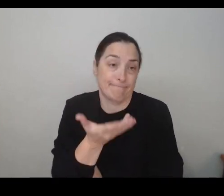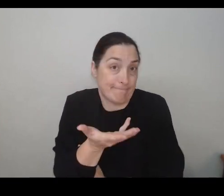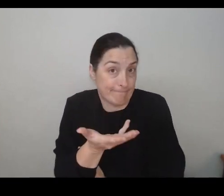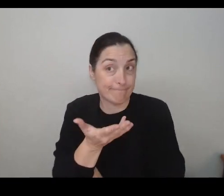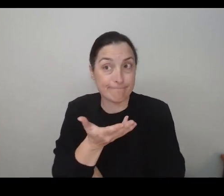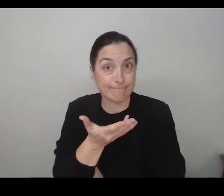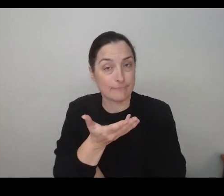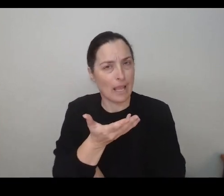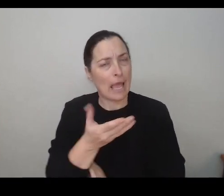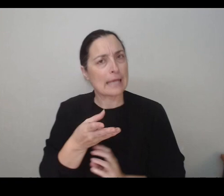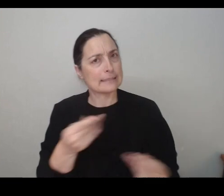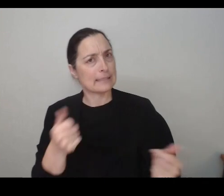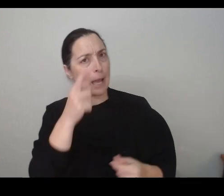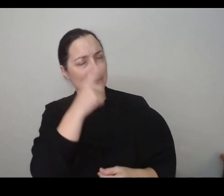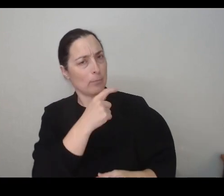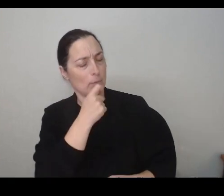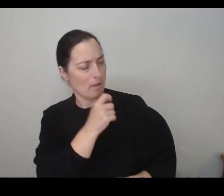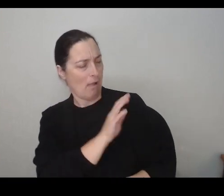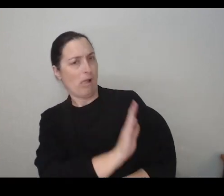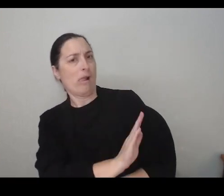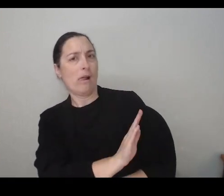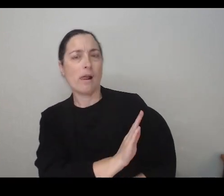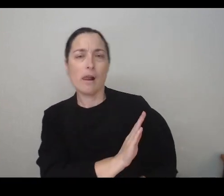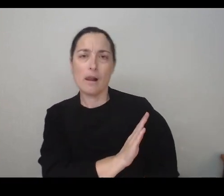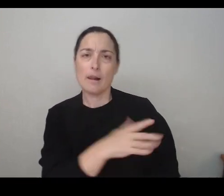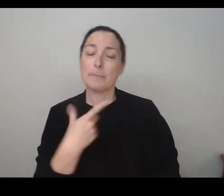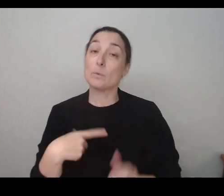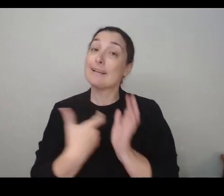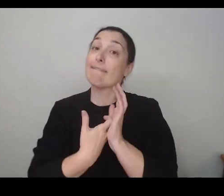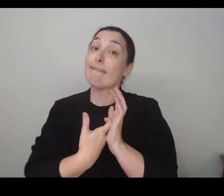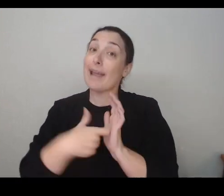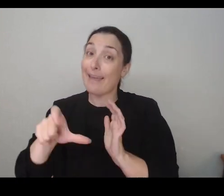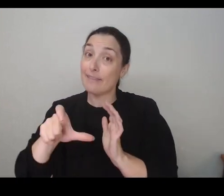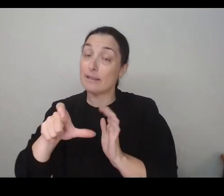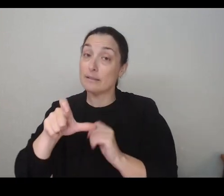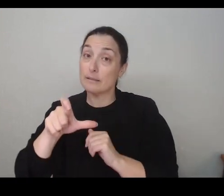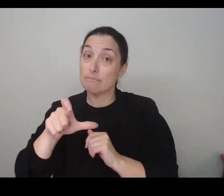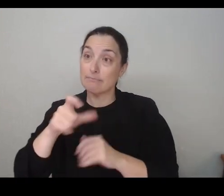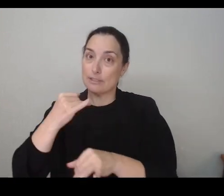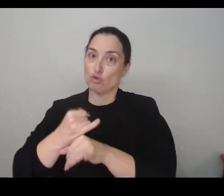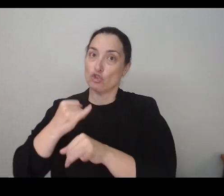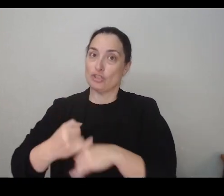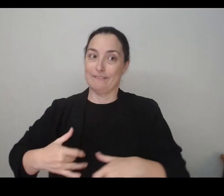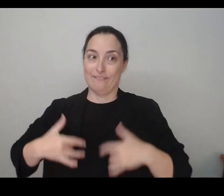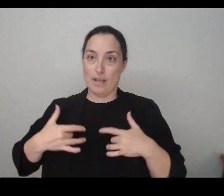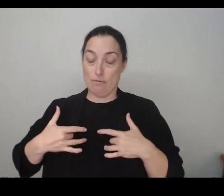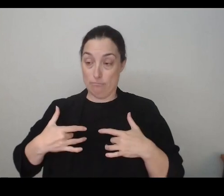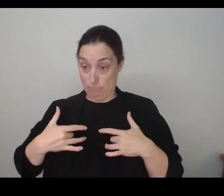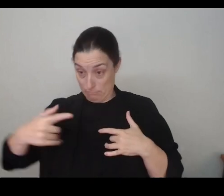because the Catholic institution thought that if there were no kids in the school, it was because of Gauguin's action.